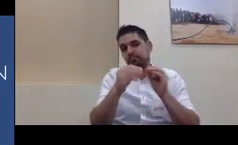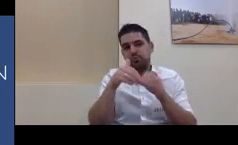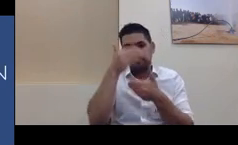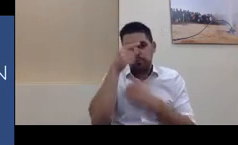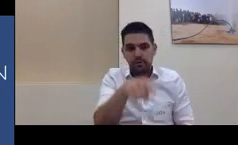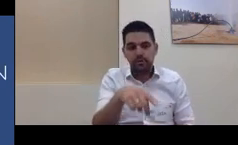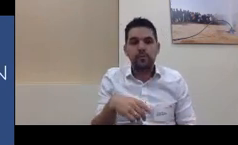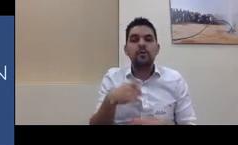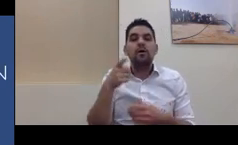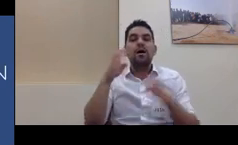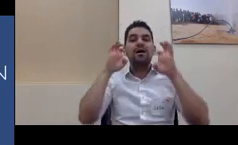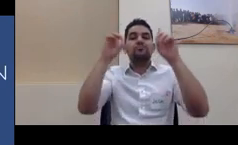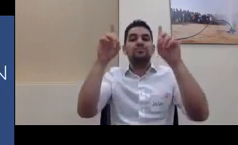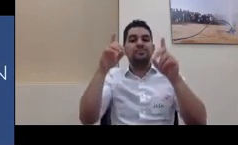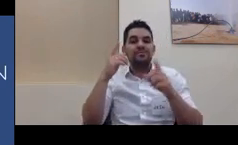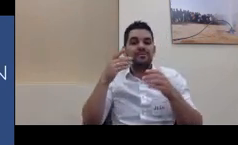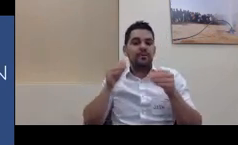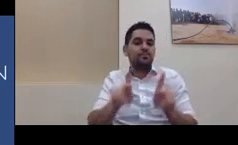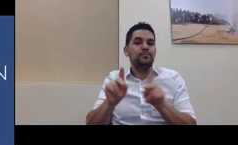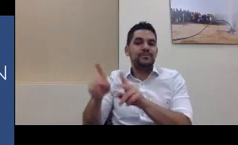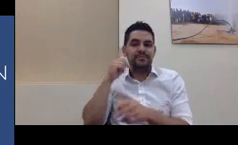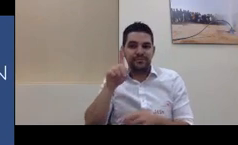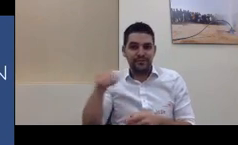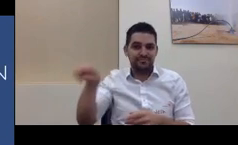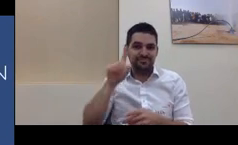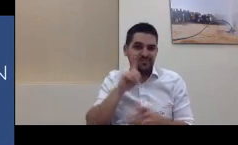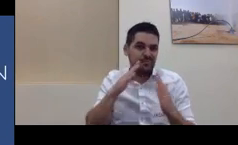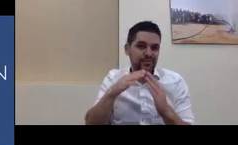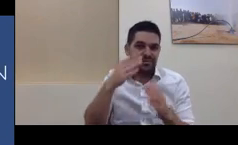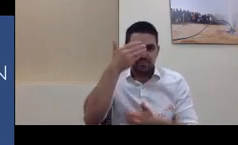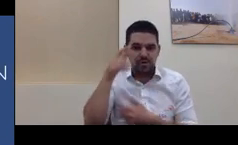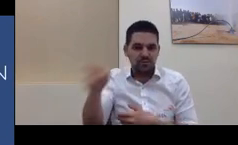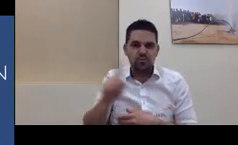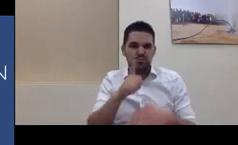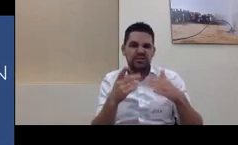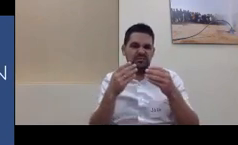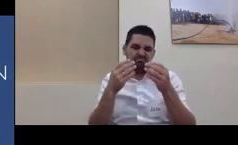So, that's an estimated number in Morocco. Educational opportunities for the deaf community